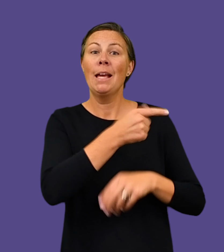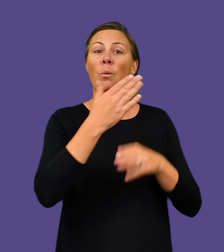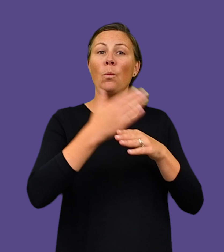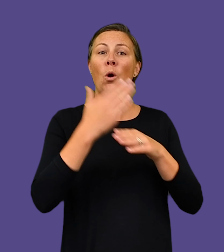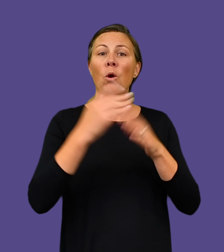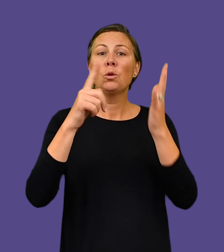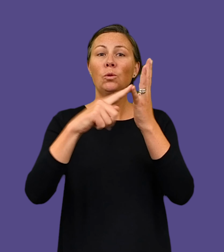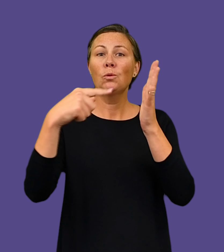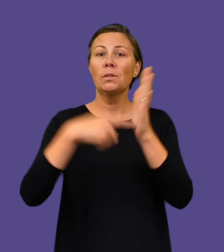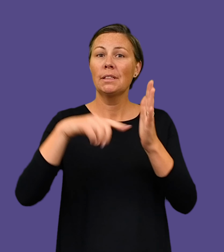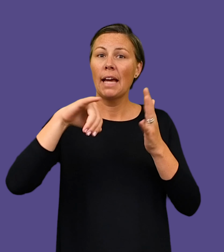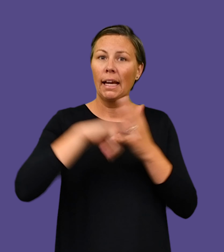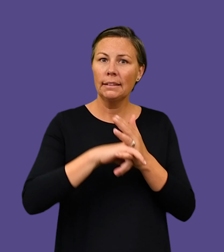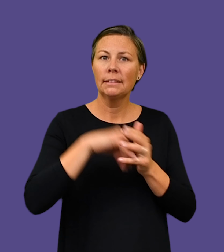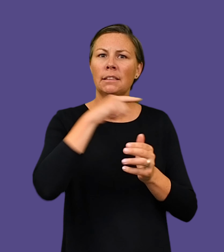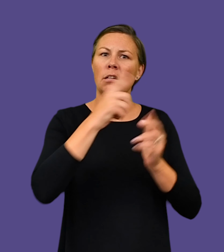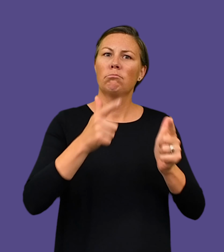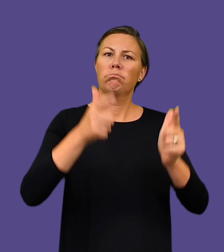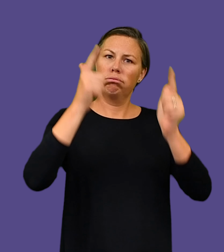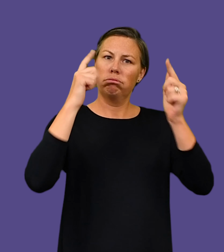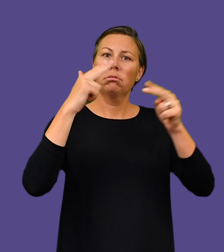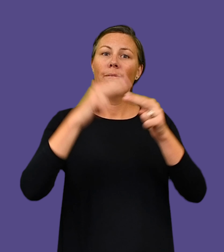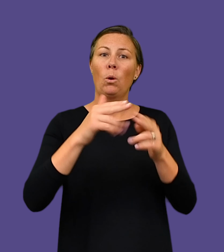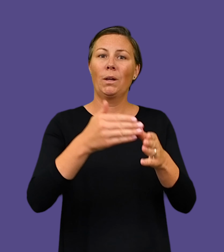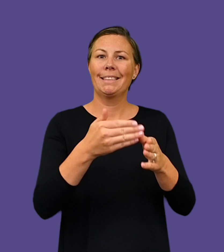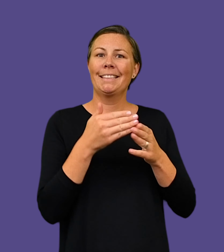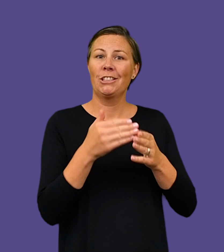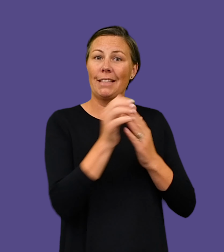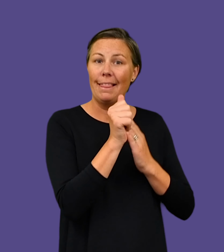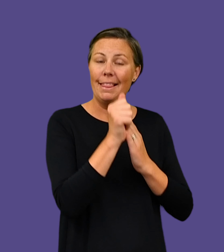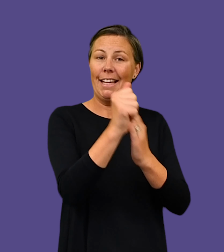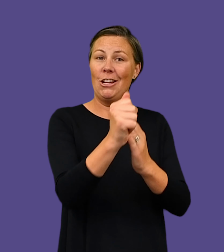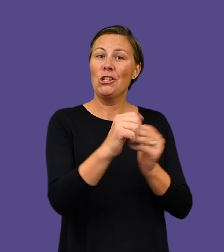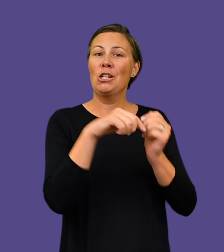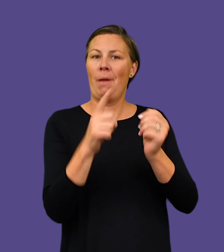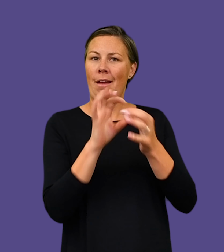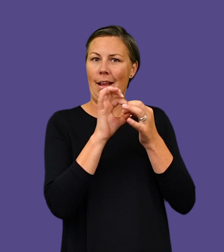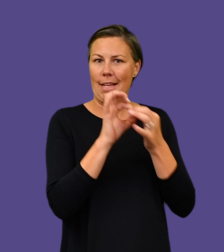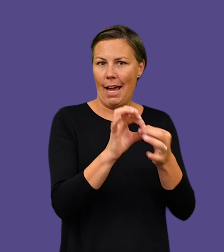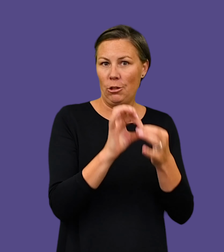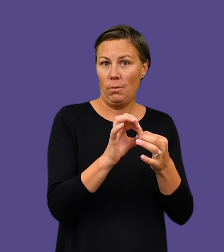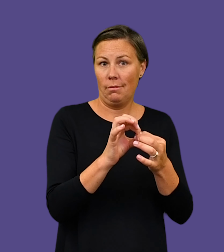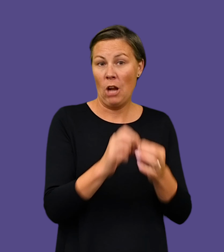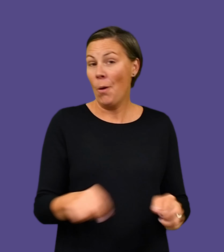He is the pro-vice chancellor, Indigenous leadership and engagement, at the University of Technology Sydney,